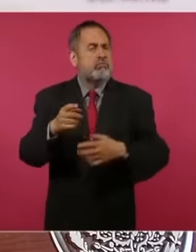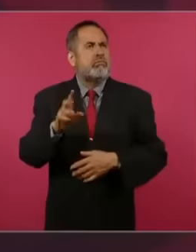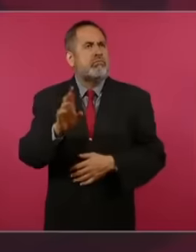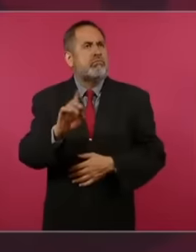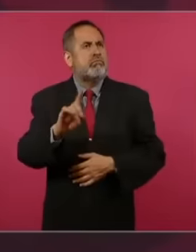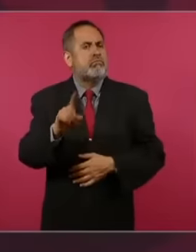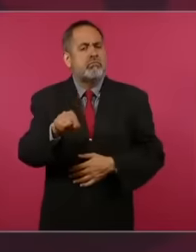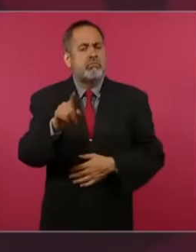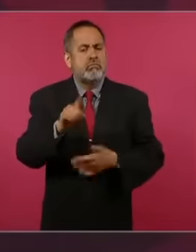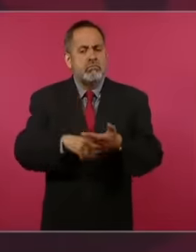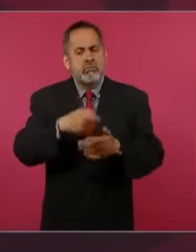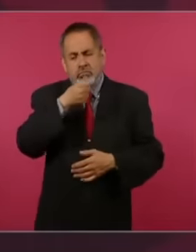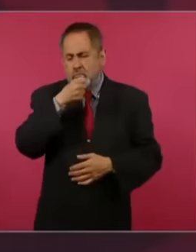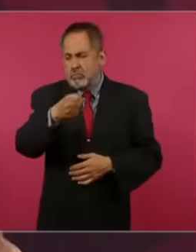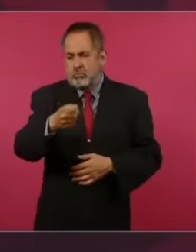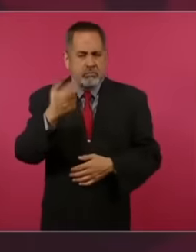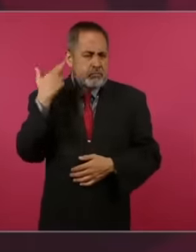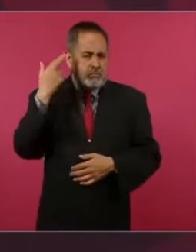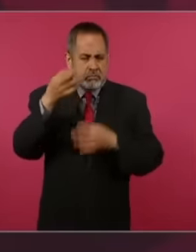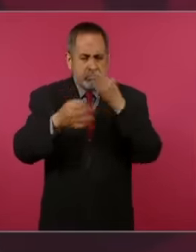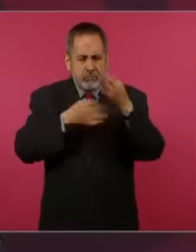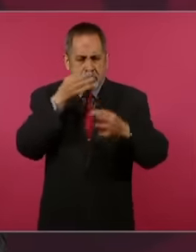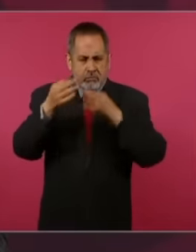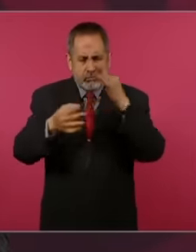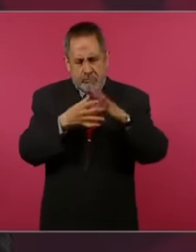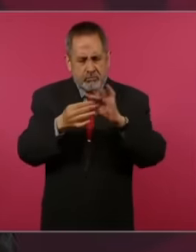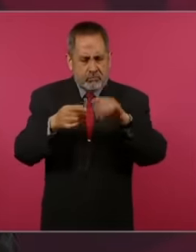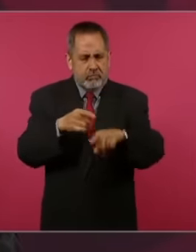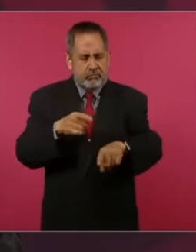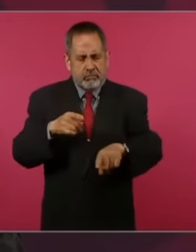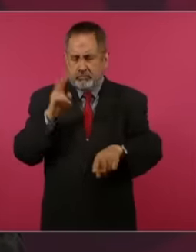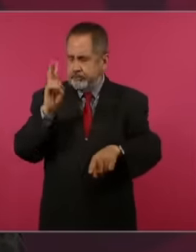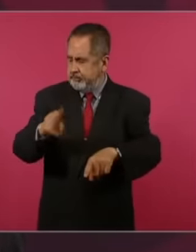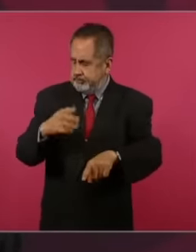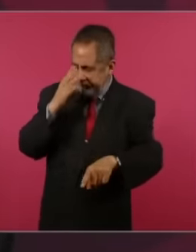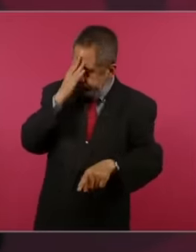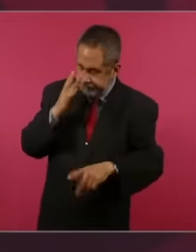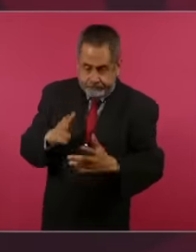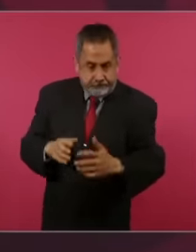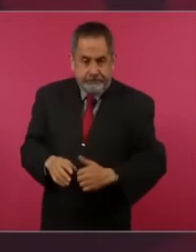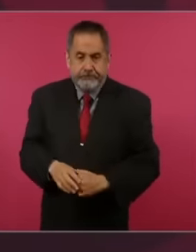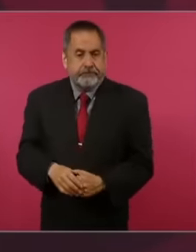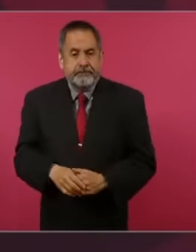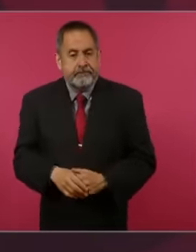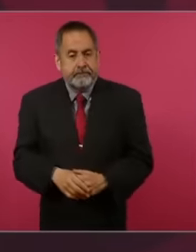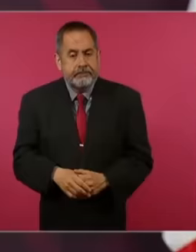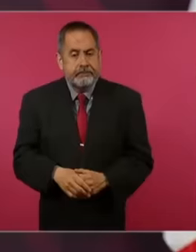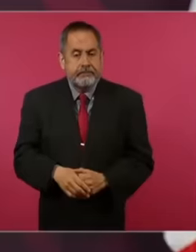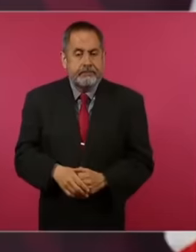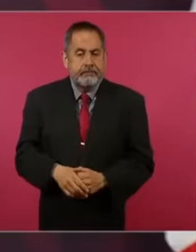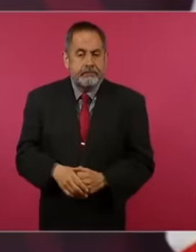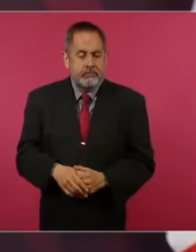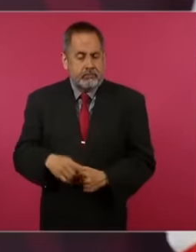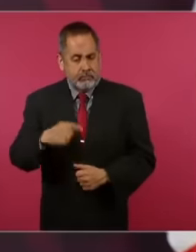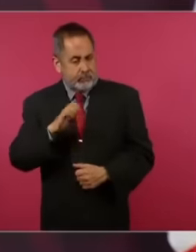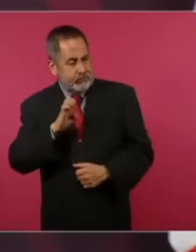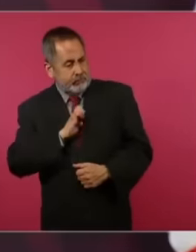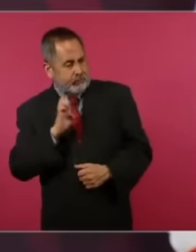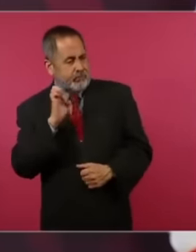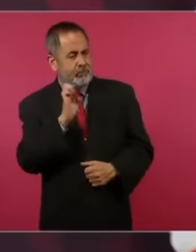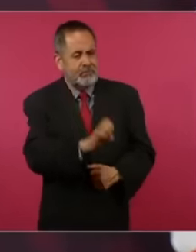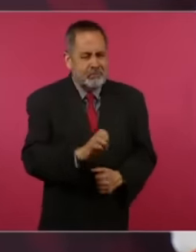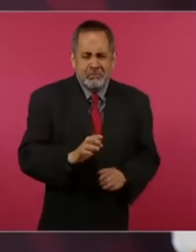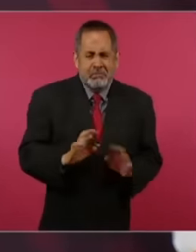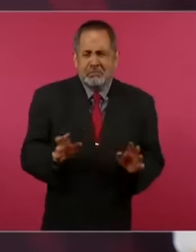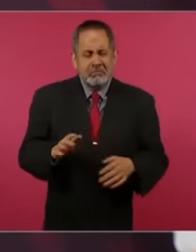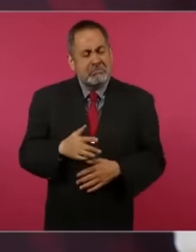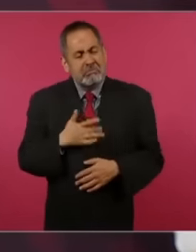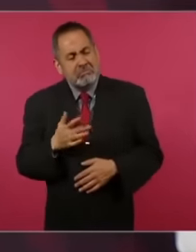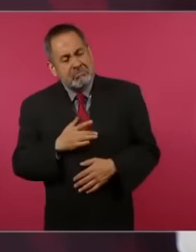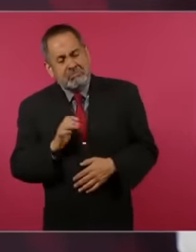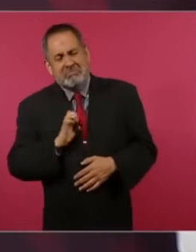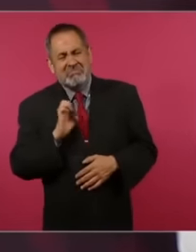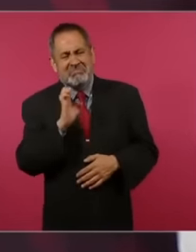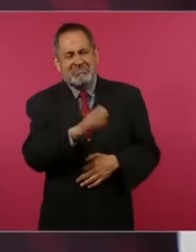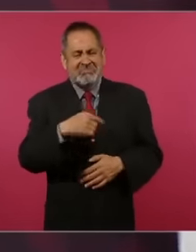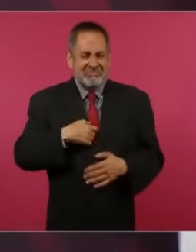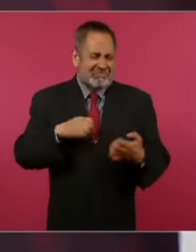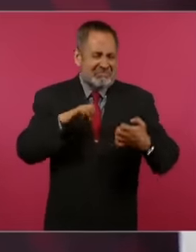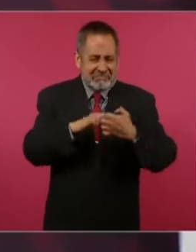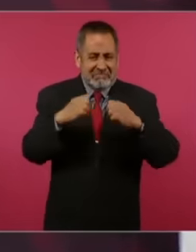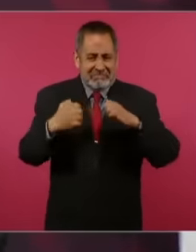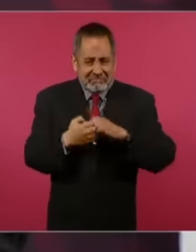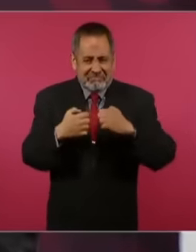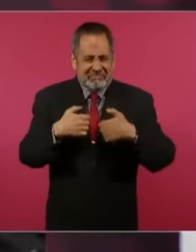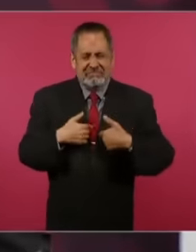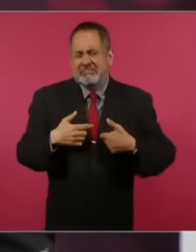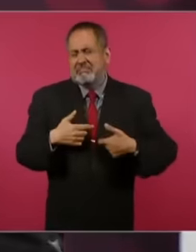truth is, I don't hate, I don't have any enemies, I have